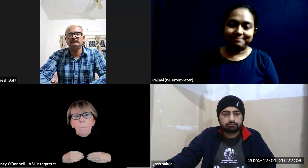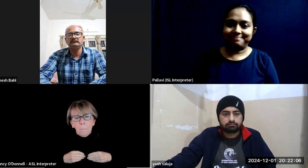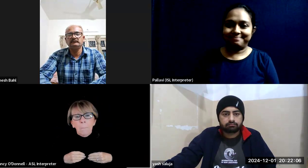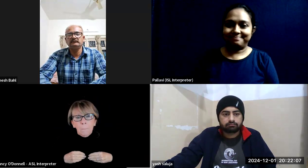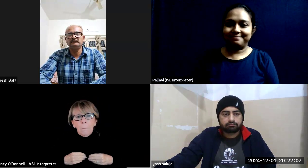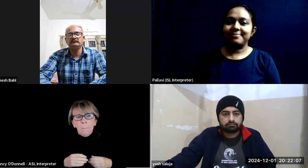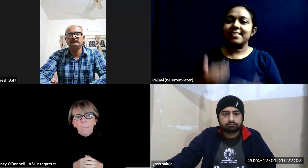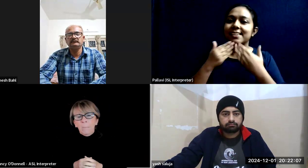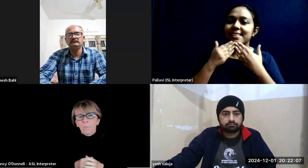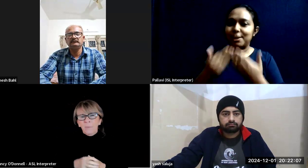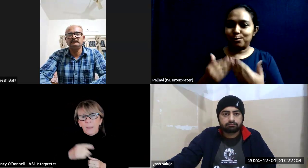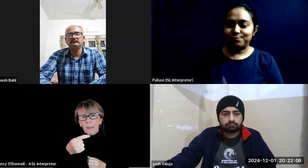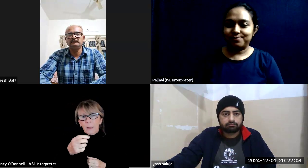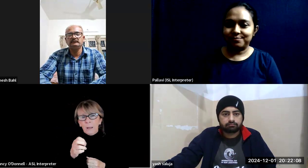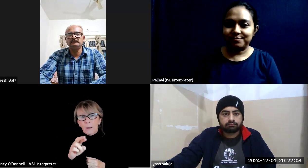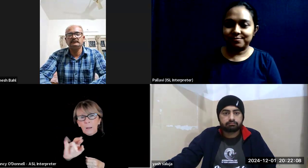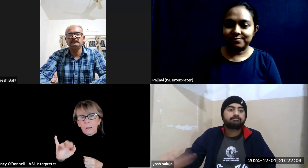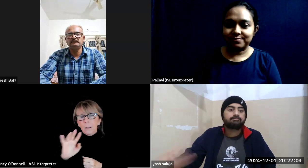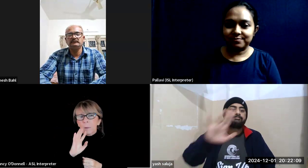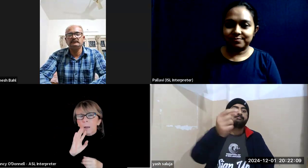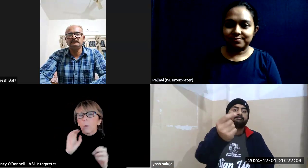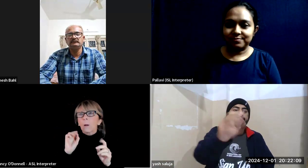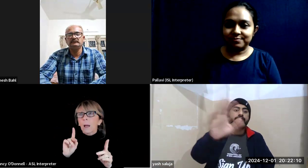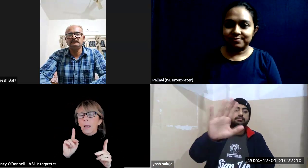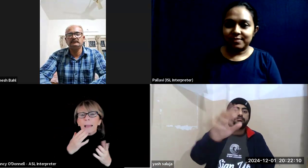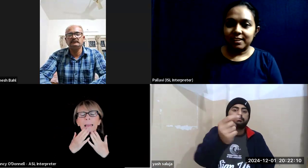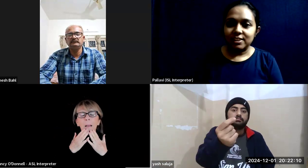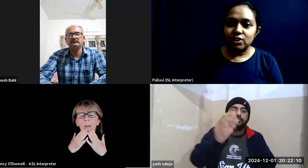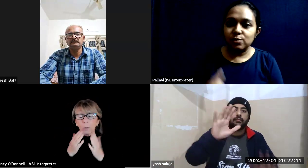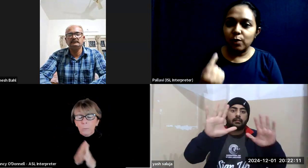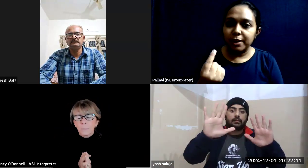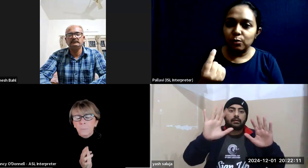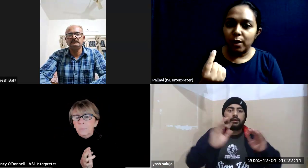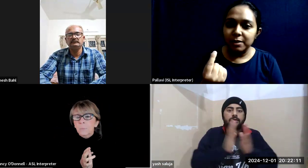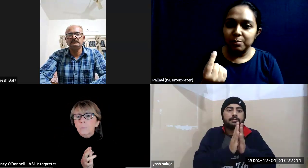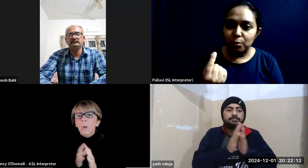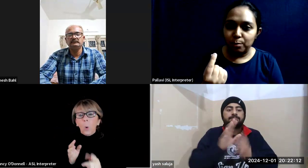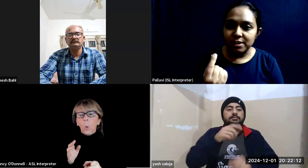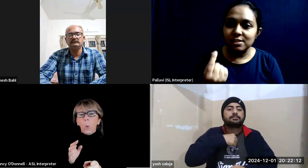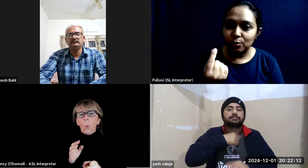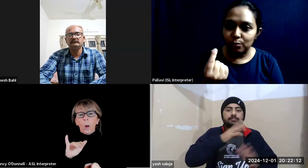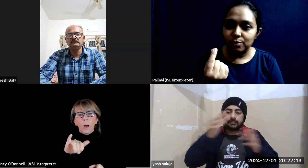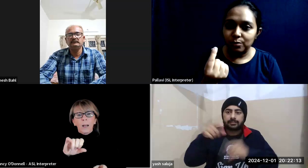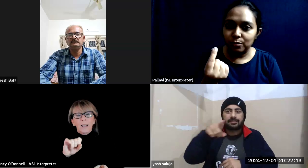[Geri speaking] Thank you so much. I would like to proceed with the next product. [Interpreter speaking for Yash] Just one moment. [Geri speaking] Go ahead. Go ahead.